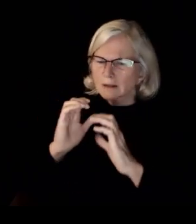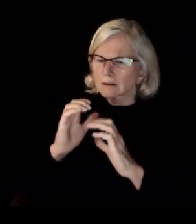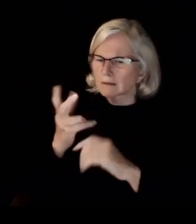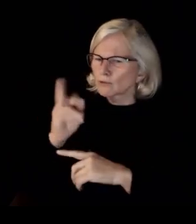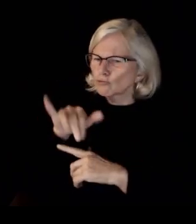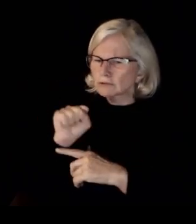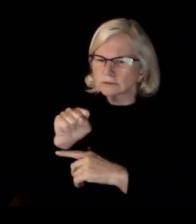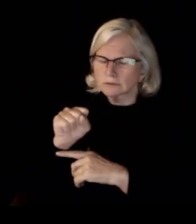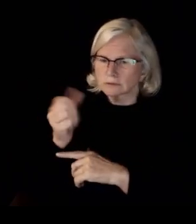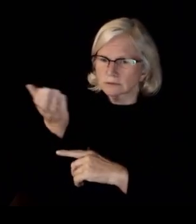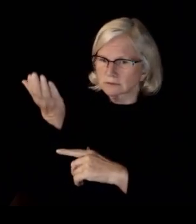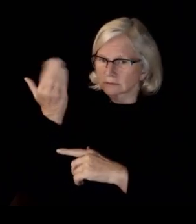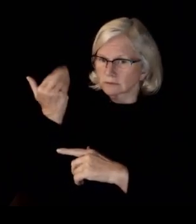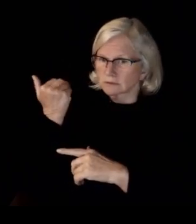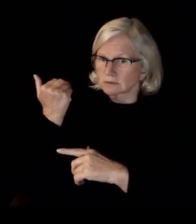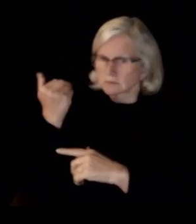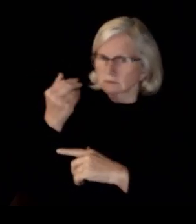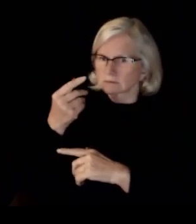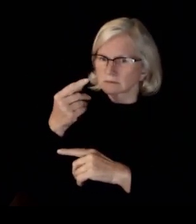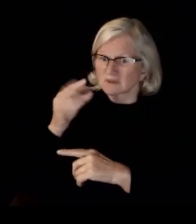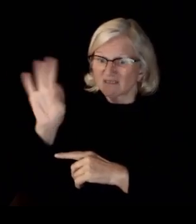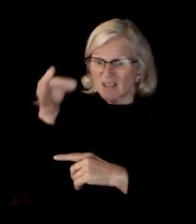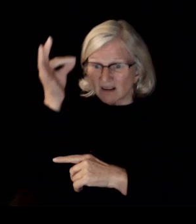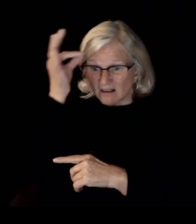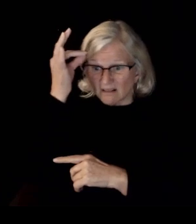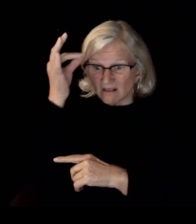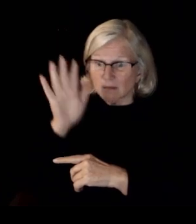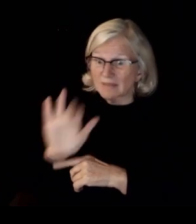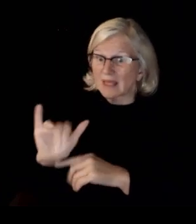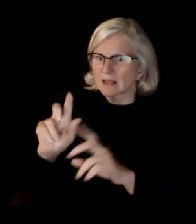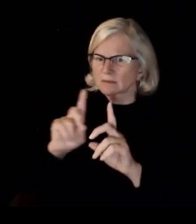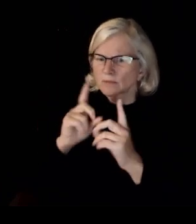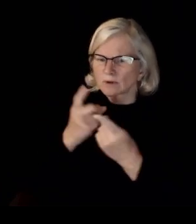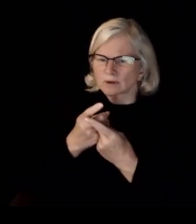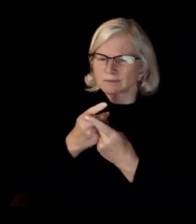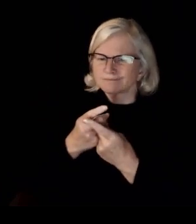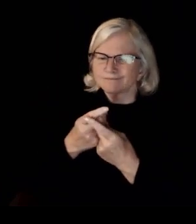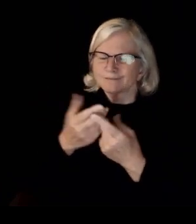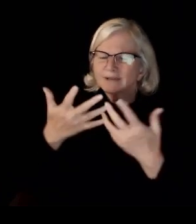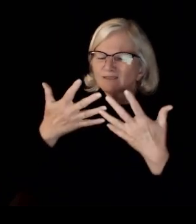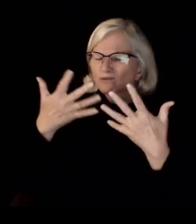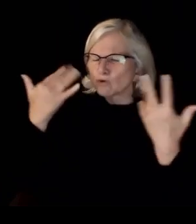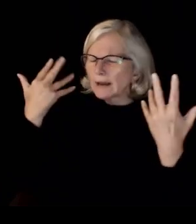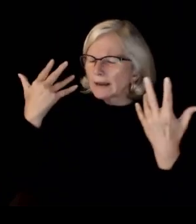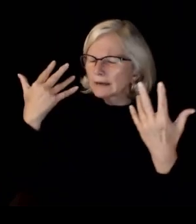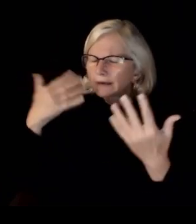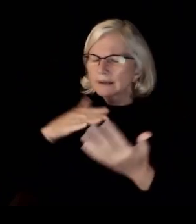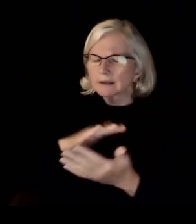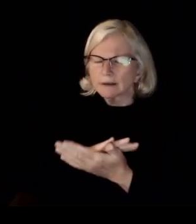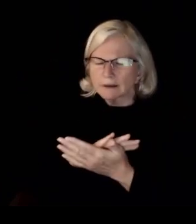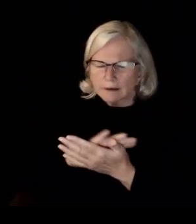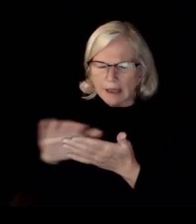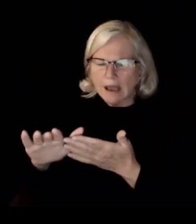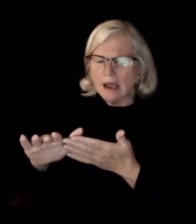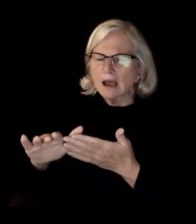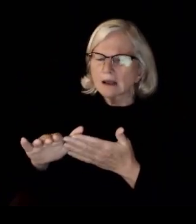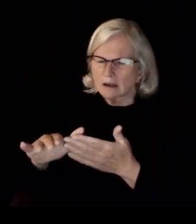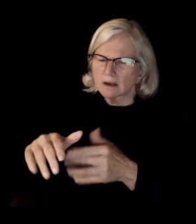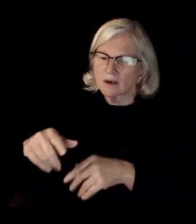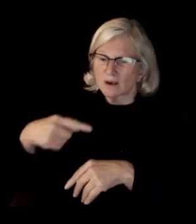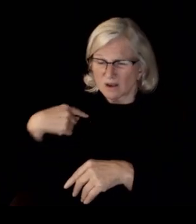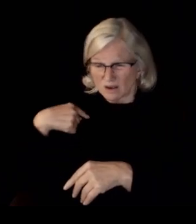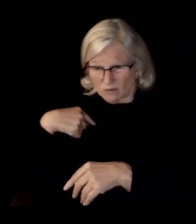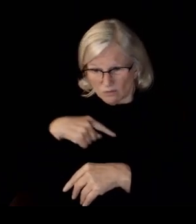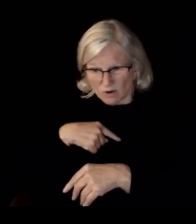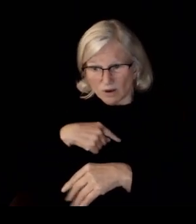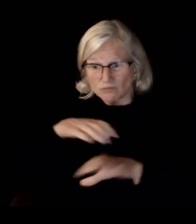frankly to our local partners, our tribal partners, to the epidemiologists at MDH, and